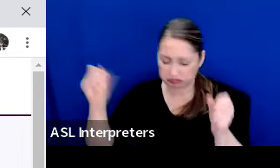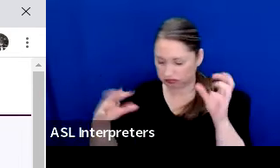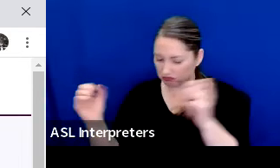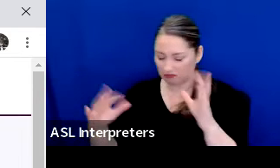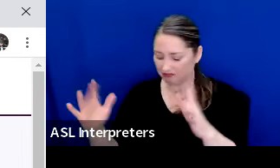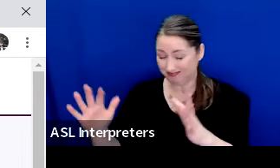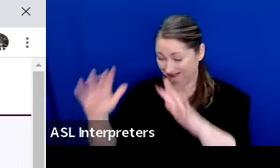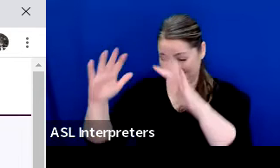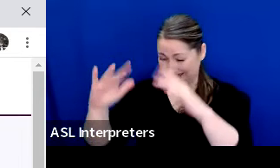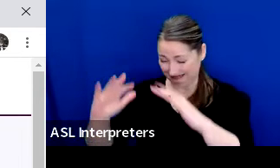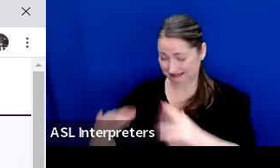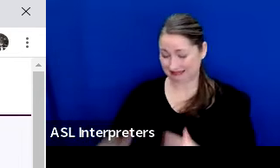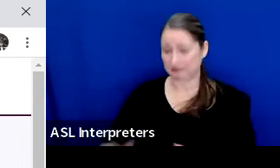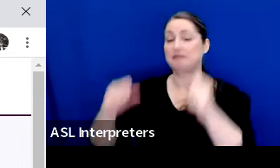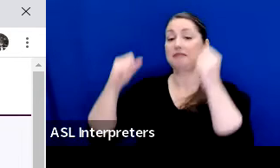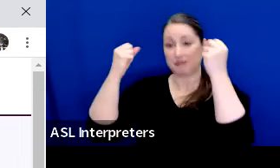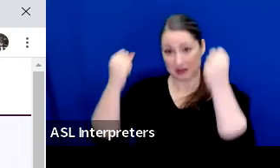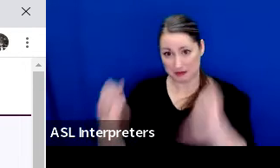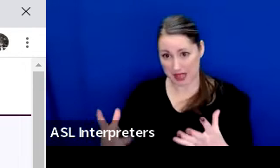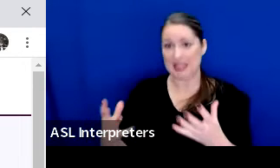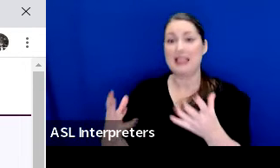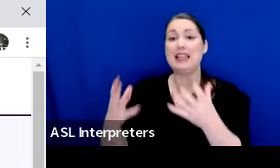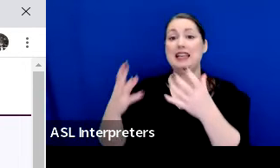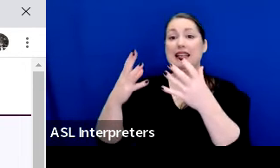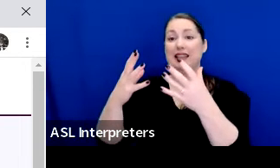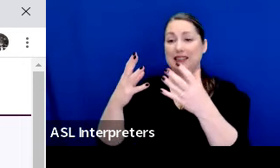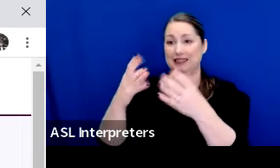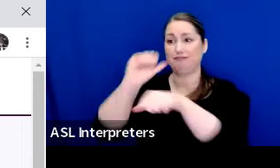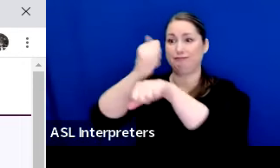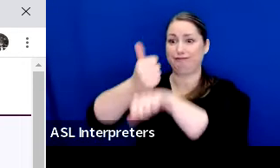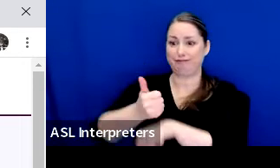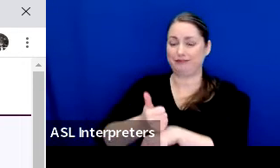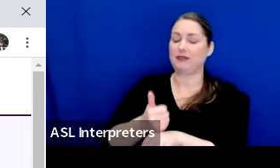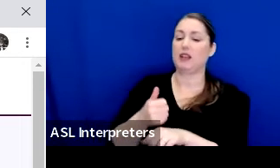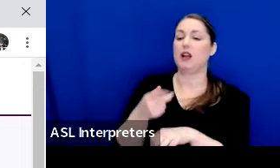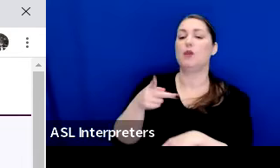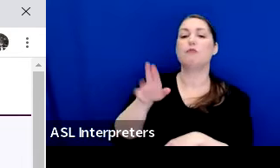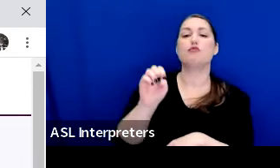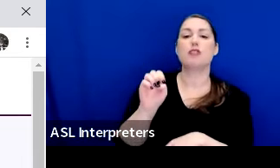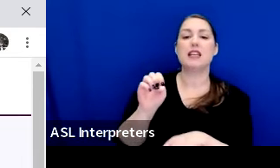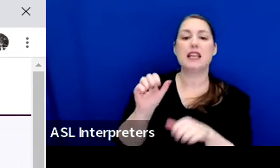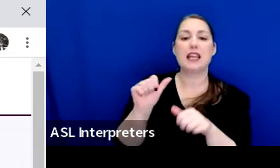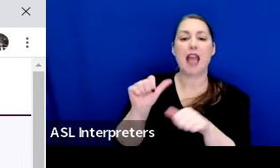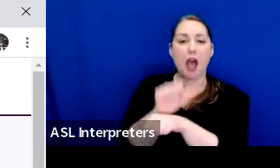So we actually did create a pre-algebra, a basic algebra and intermediate algebra nowadays